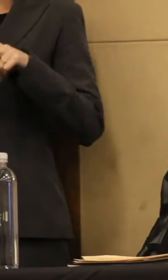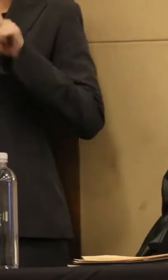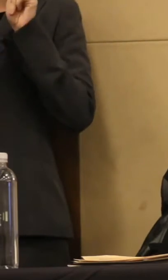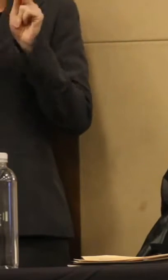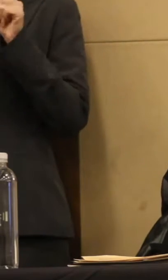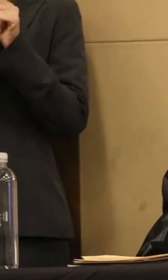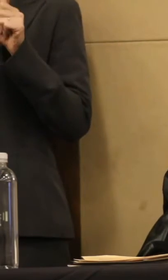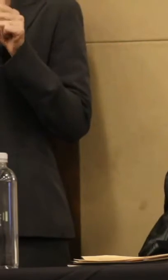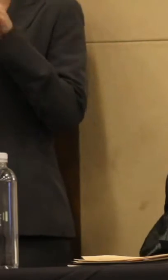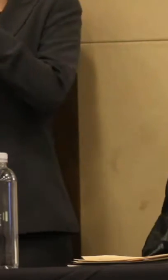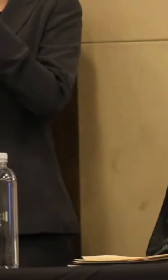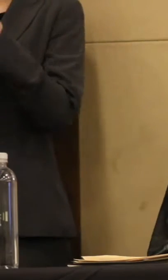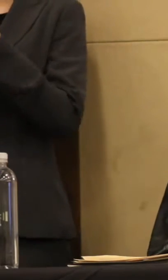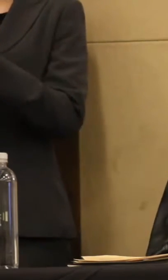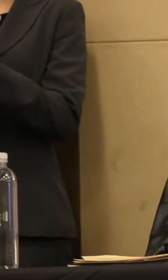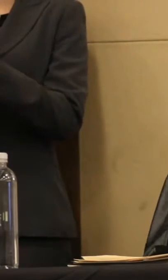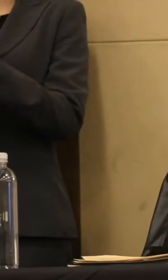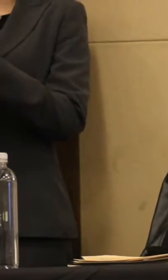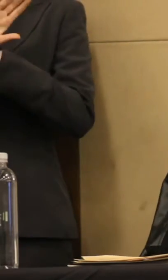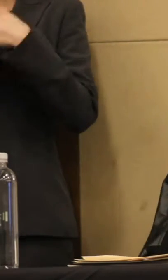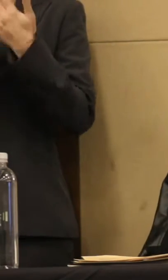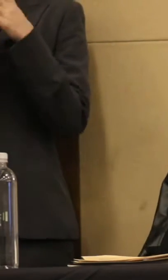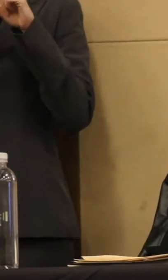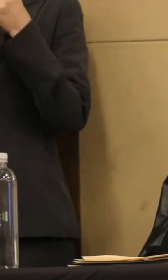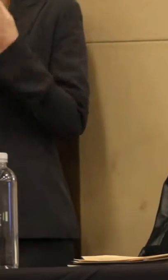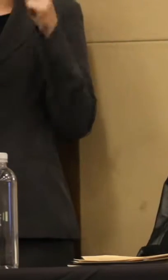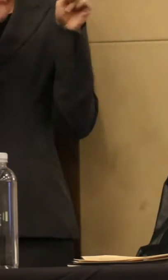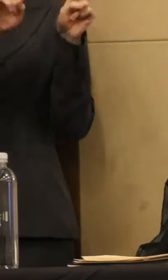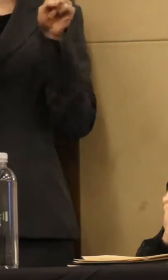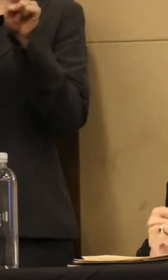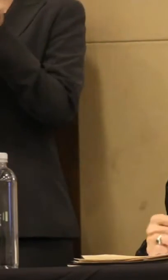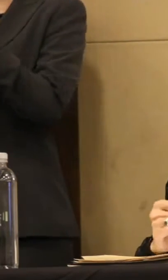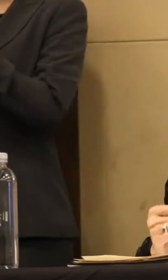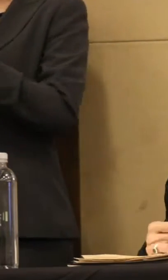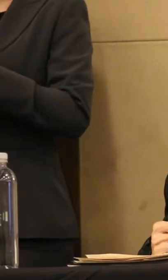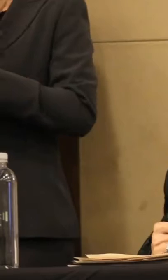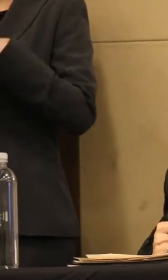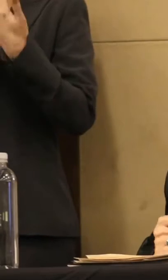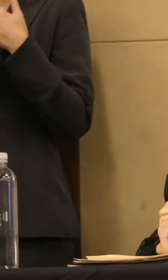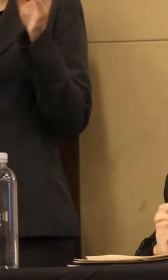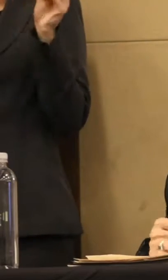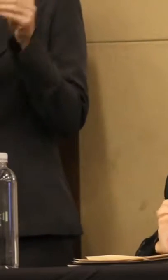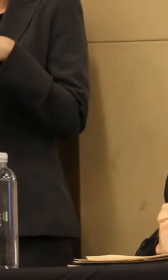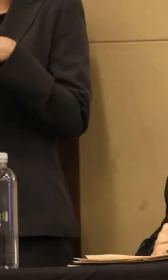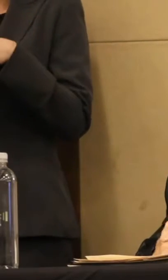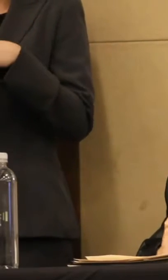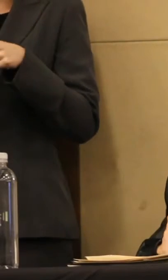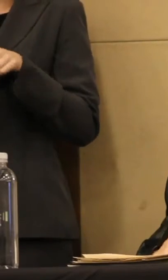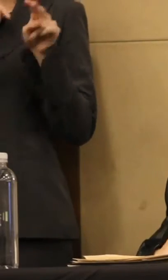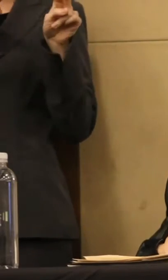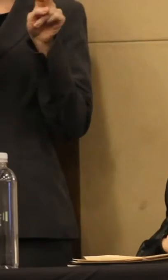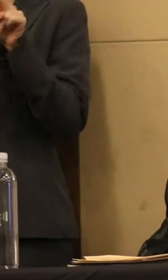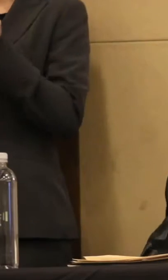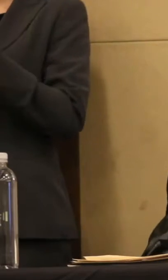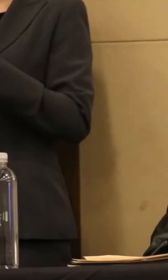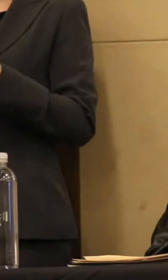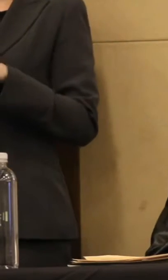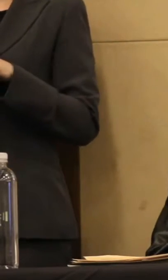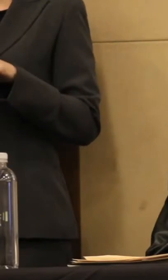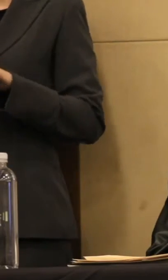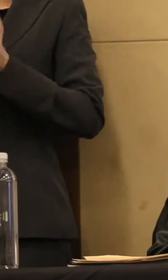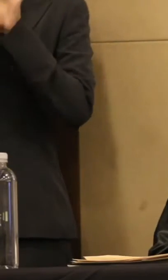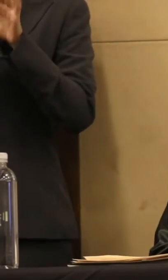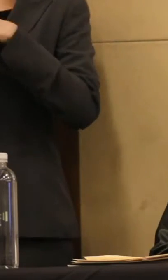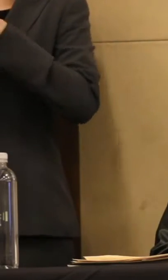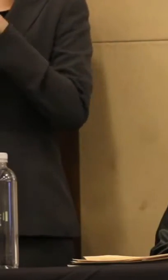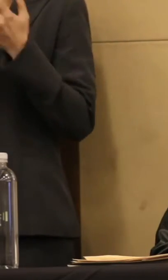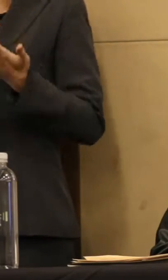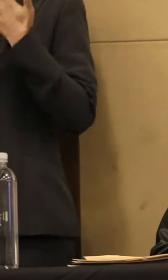all the departments and in the offices to really look at, make recommendations for policy